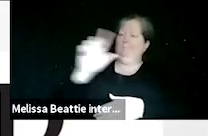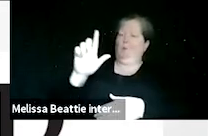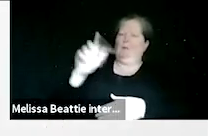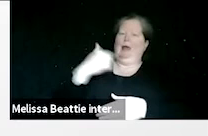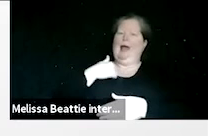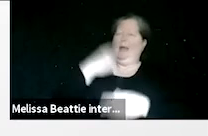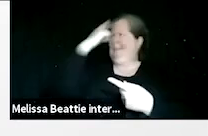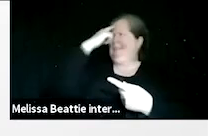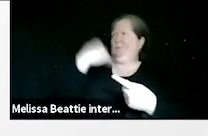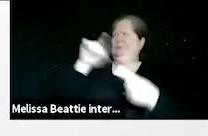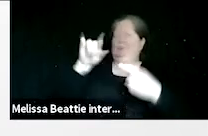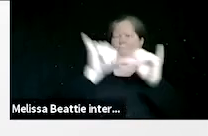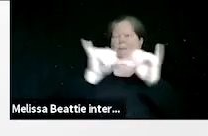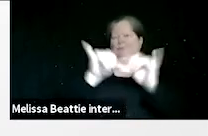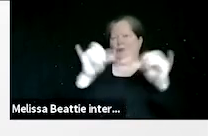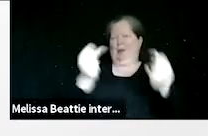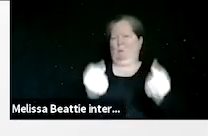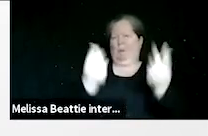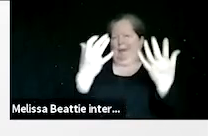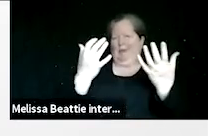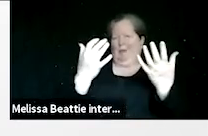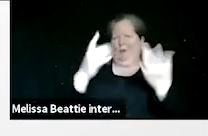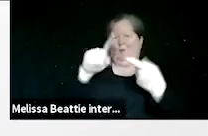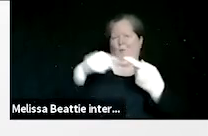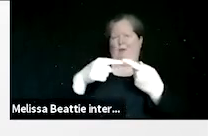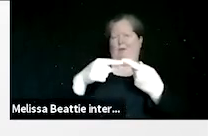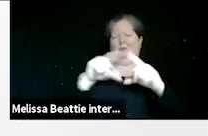Ben Woelk: So those are some of the things that we've done, um,